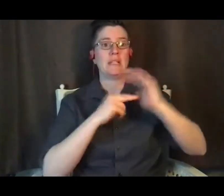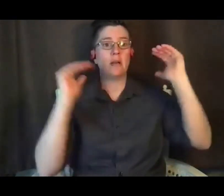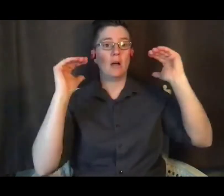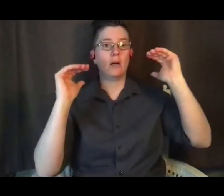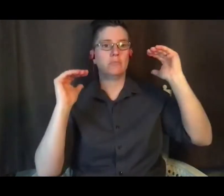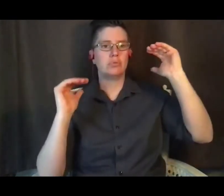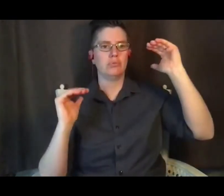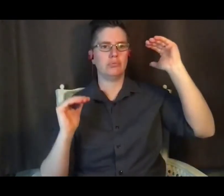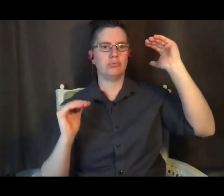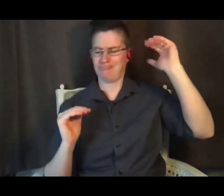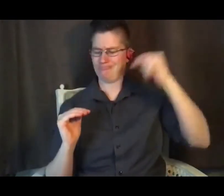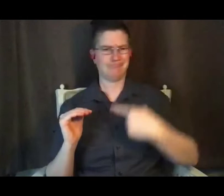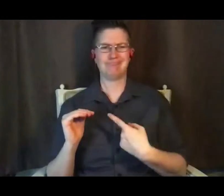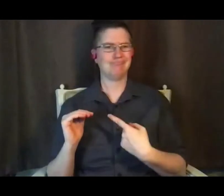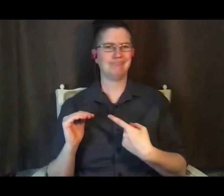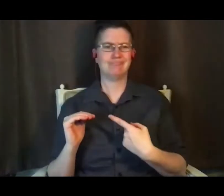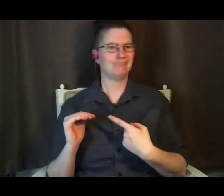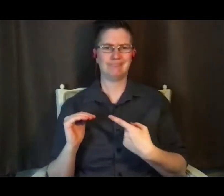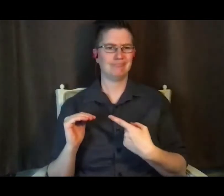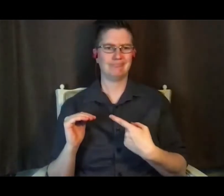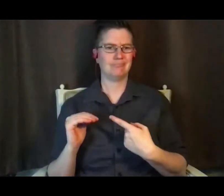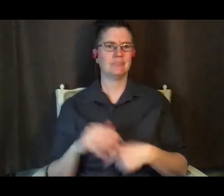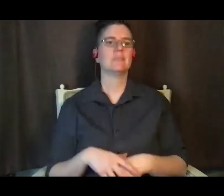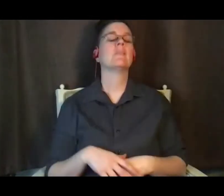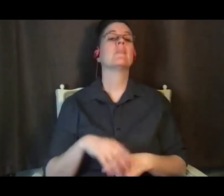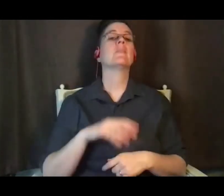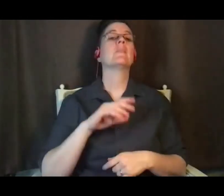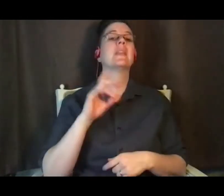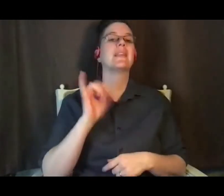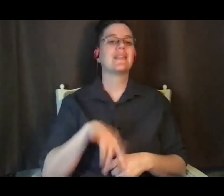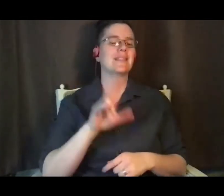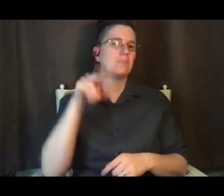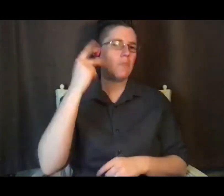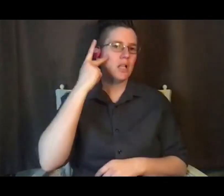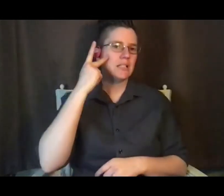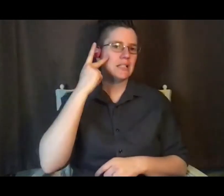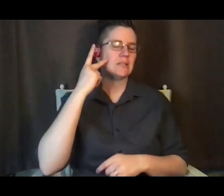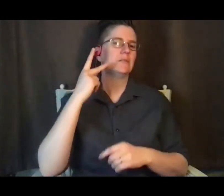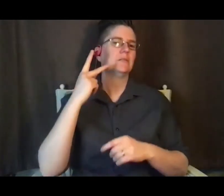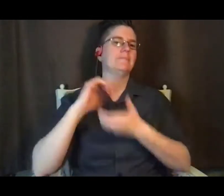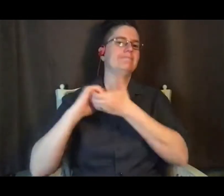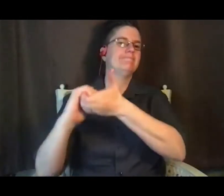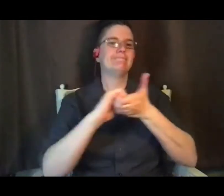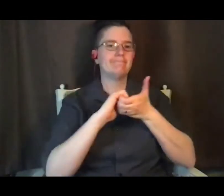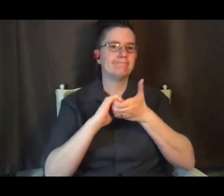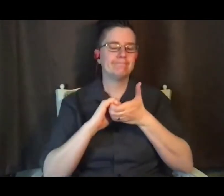justice is a politic of solidarity that teaches us that if our struggles are intertwined